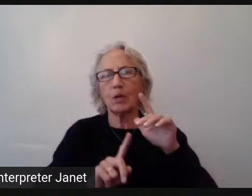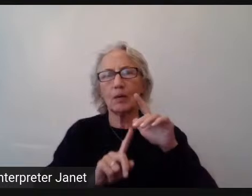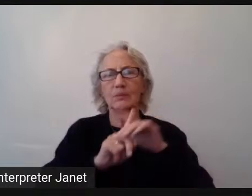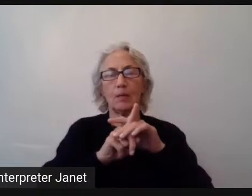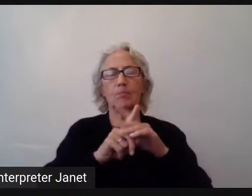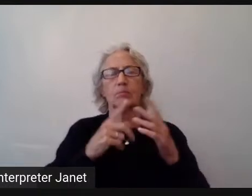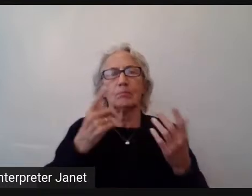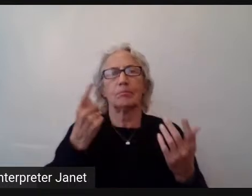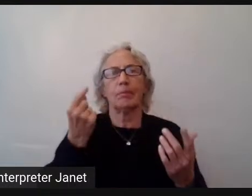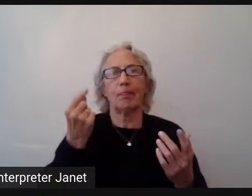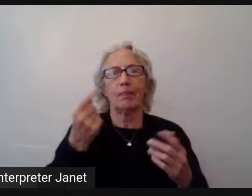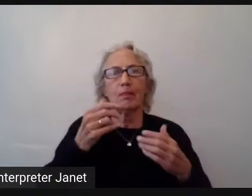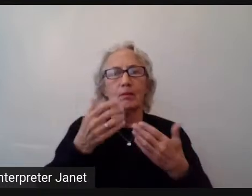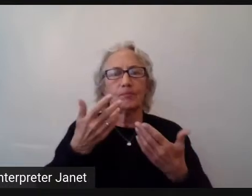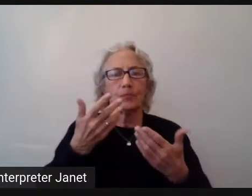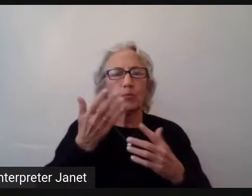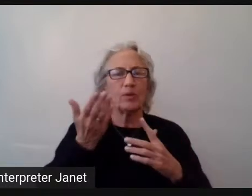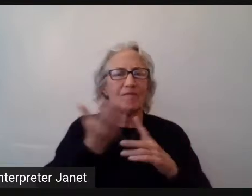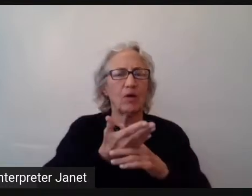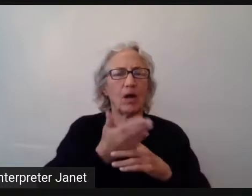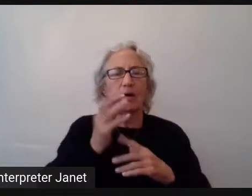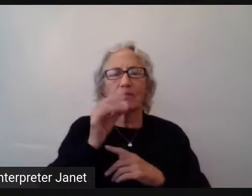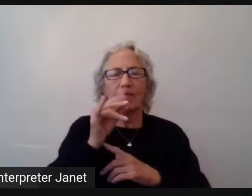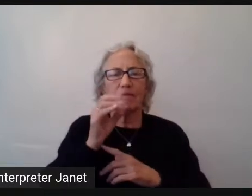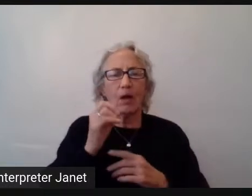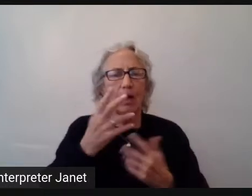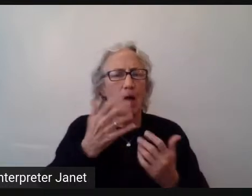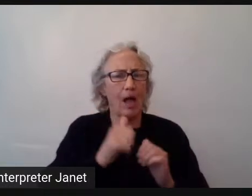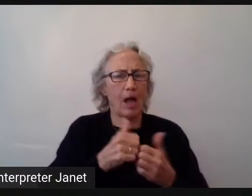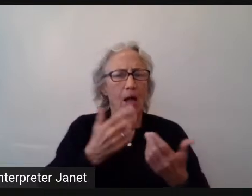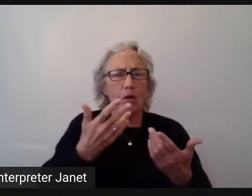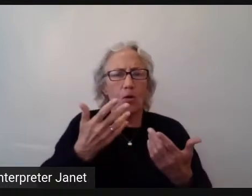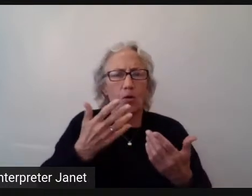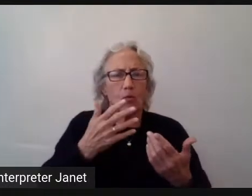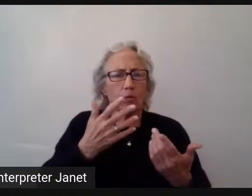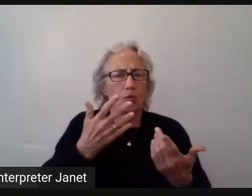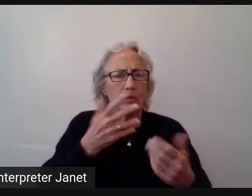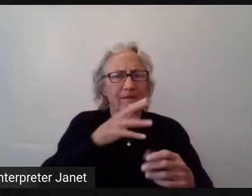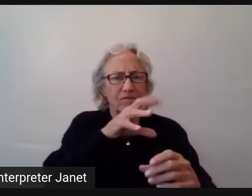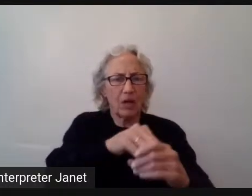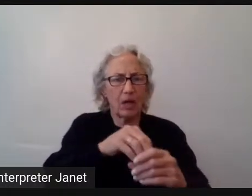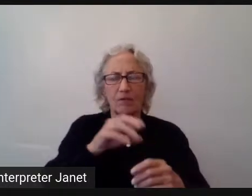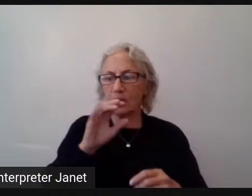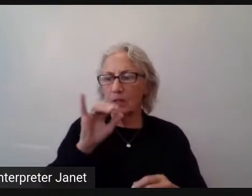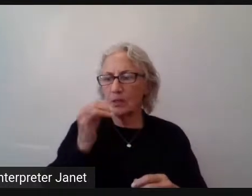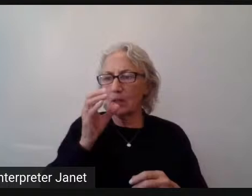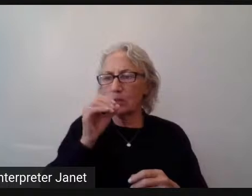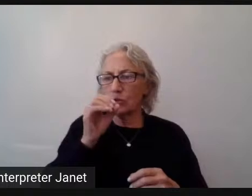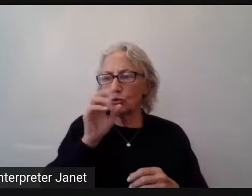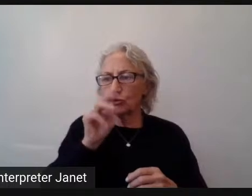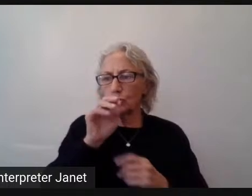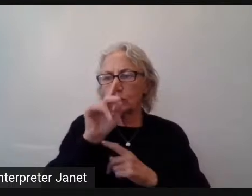We know where we do this with WordPress but if you have an issue with files or your website or things like that, what are the best